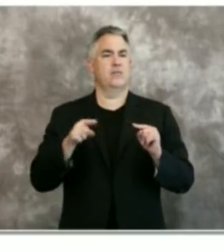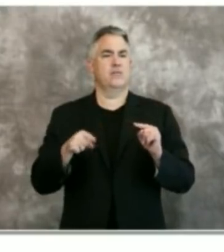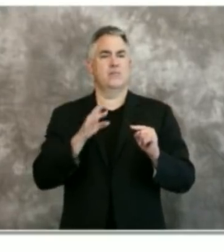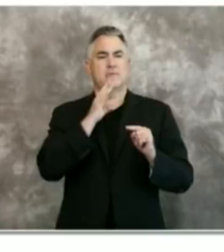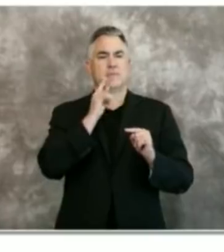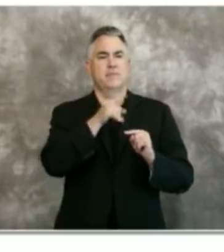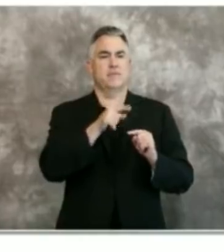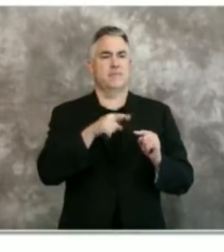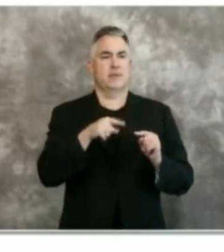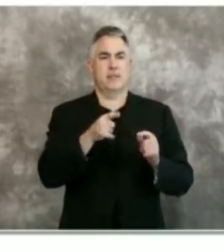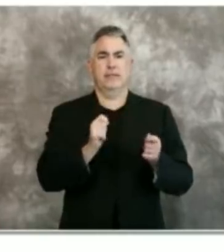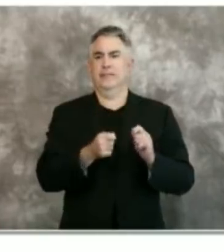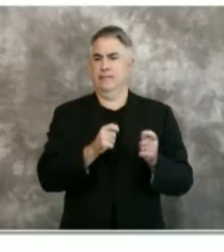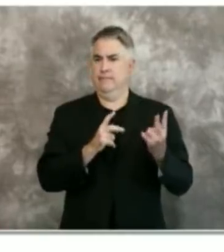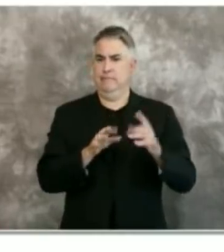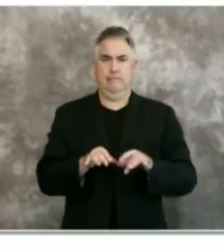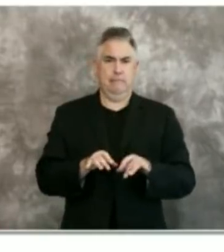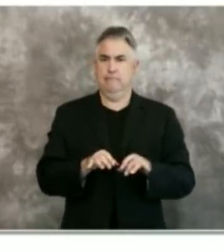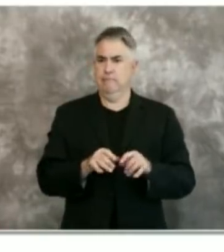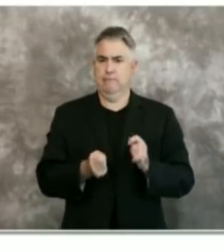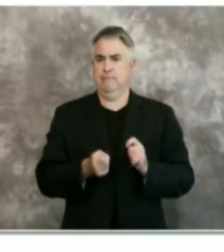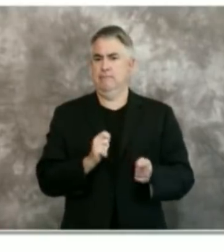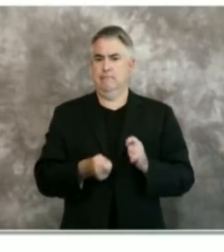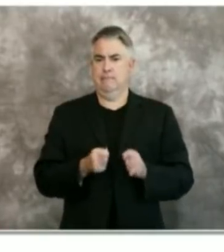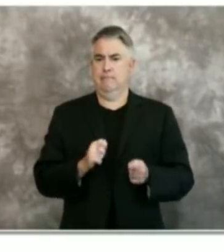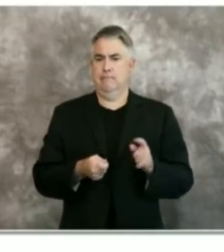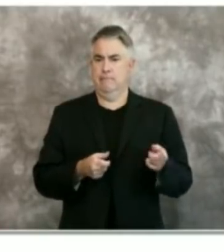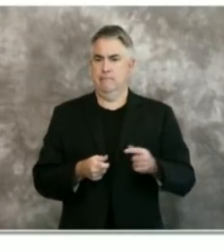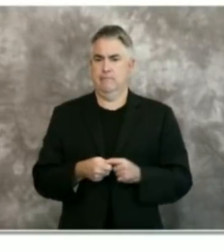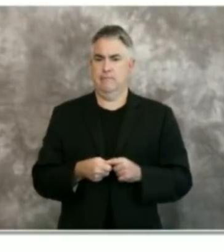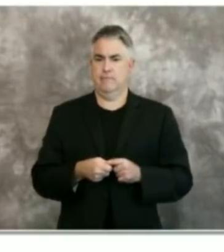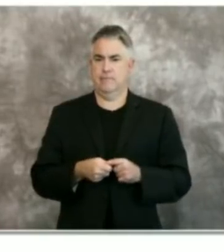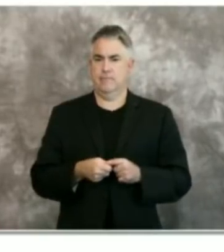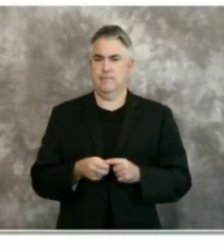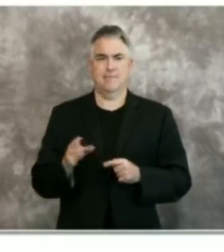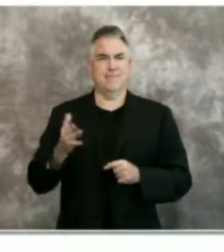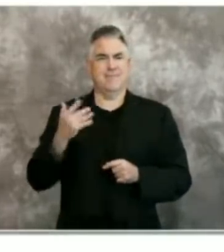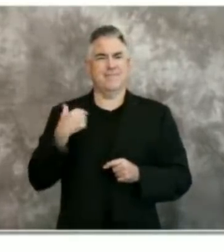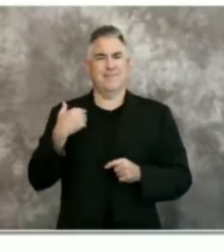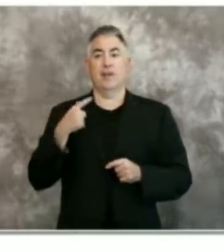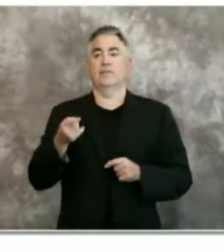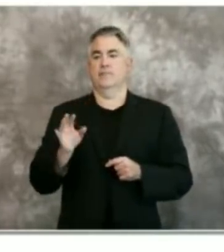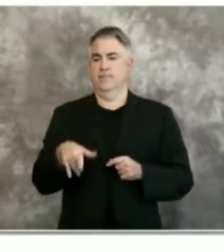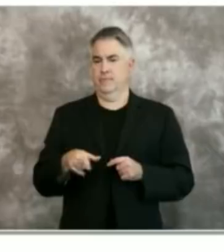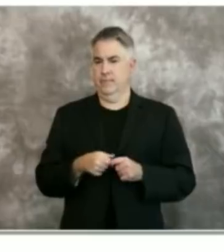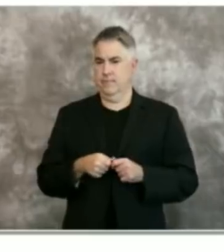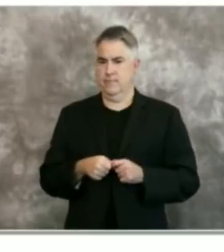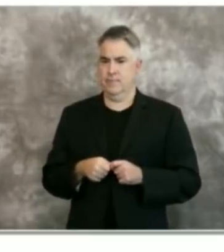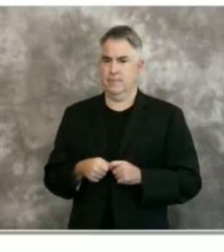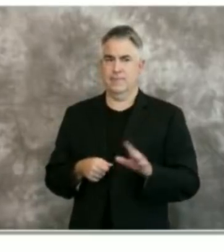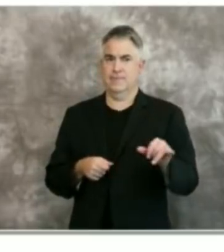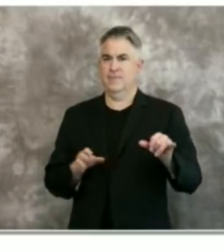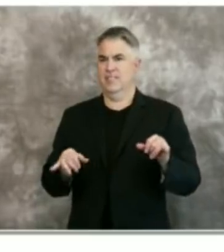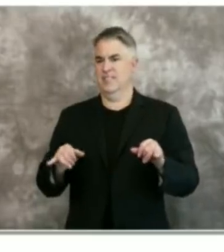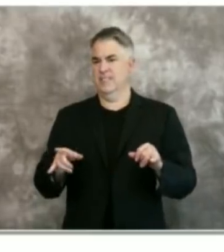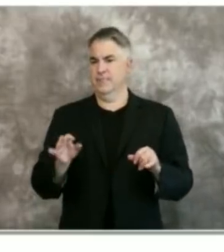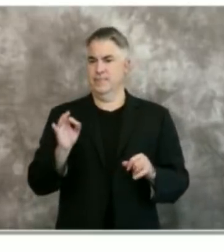NEXT SLIDE PLEASE. THE SLIDE WITH THE BARS ON IT. WE WERE